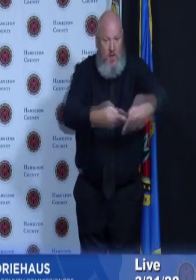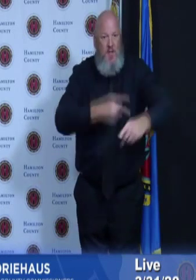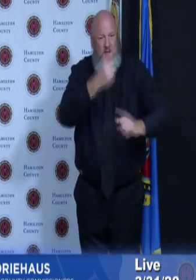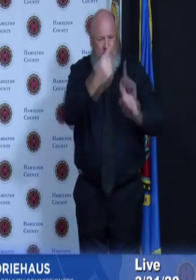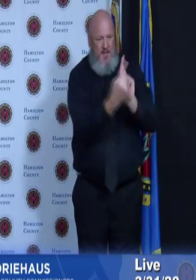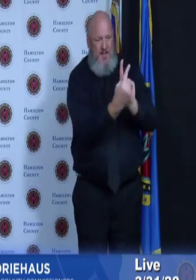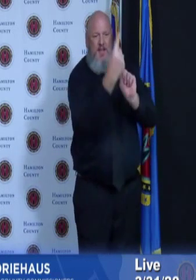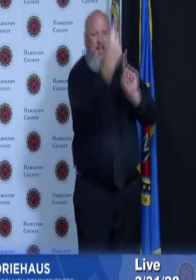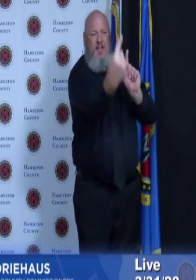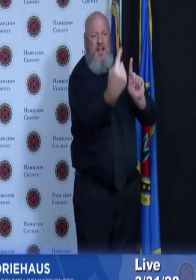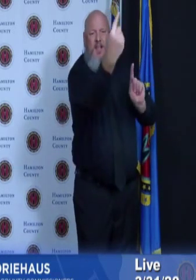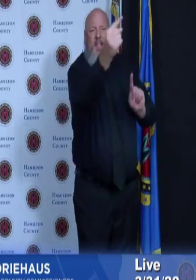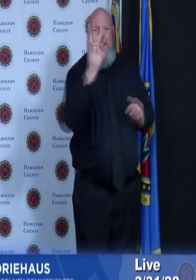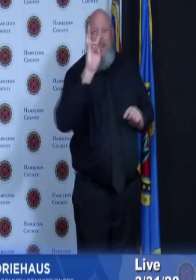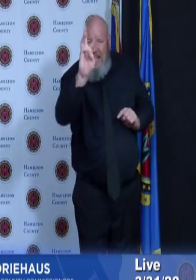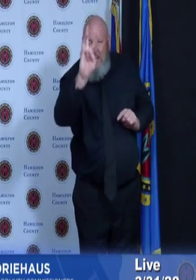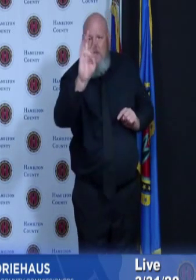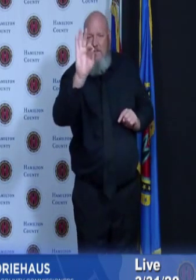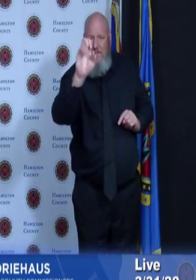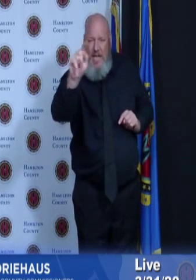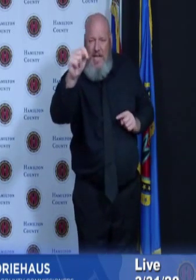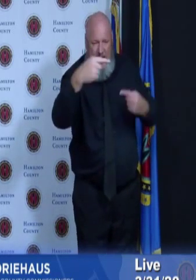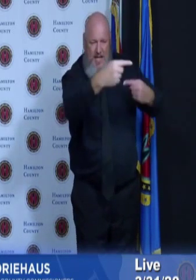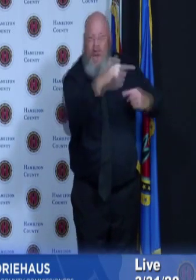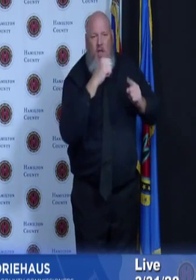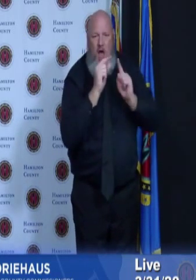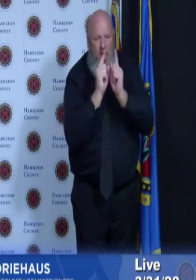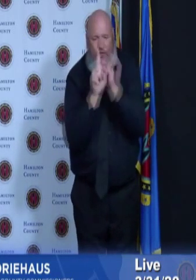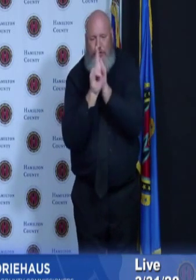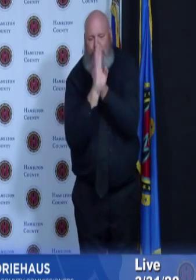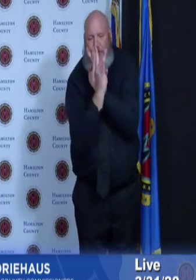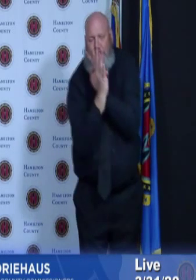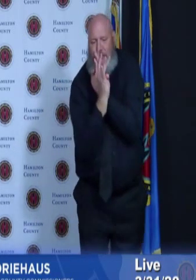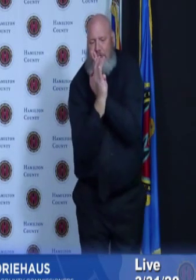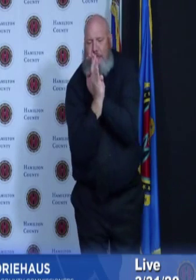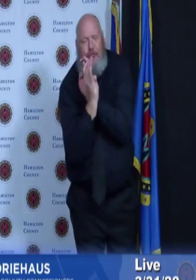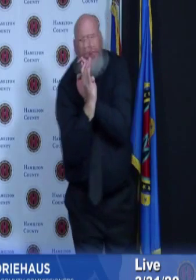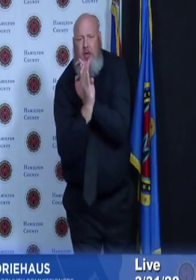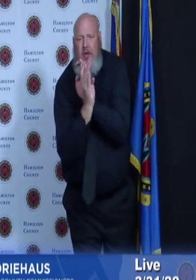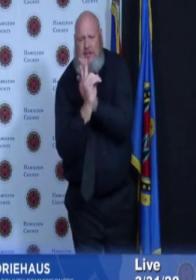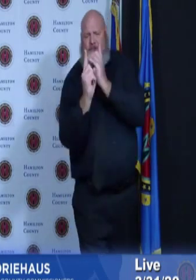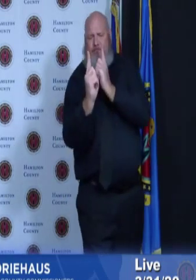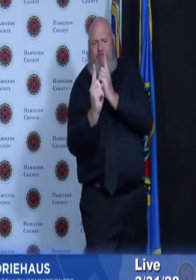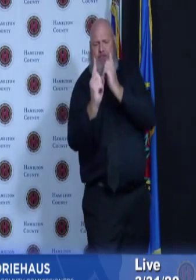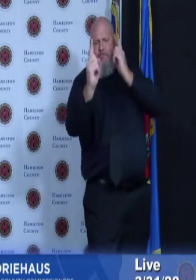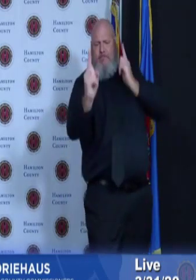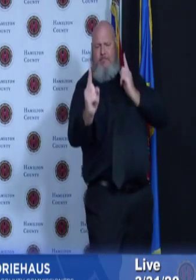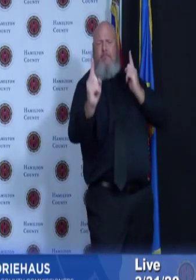the CDC guidelines it plays over the in-store loudspeaker an easy guide to